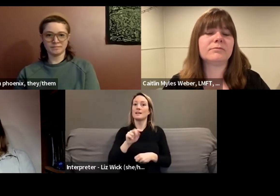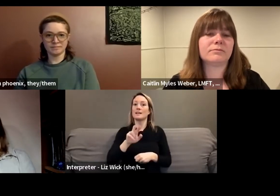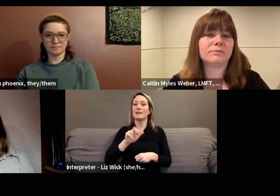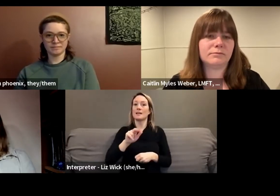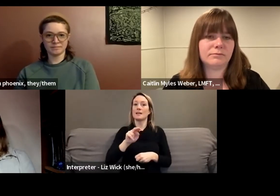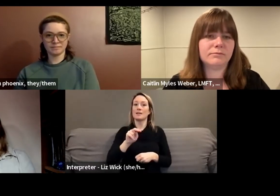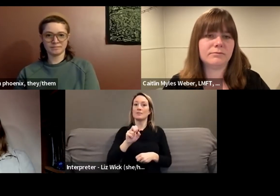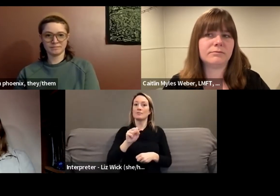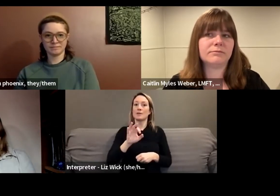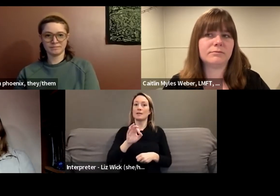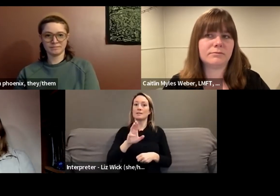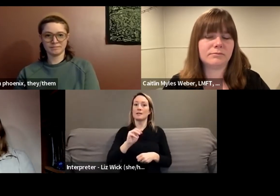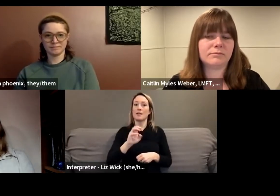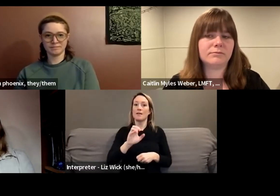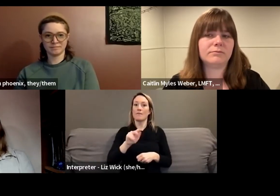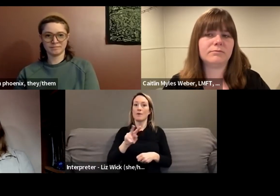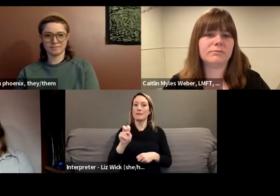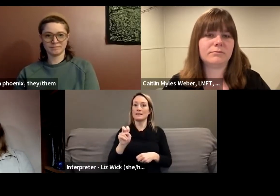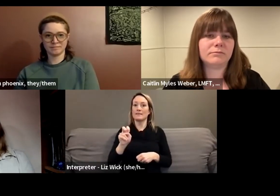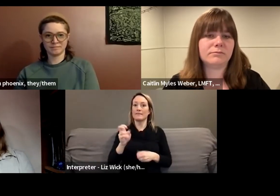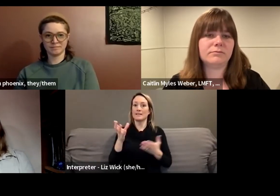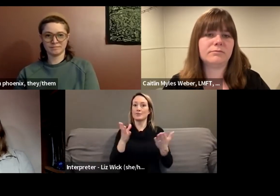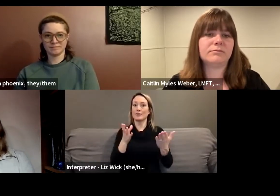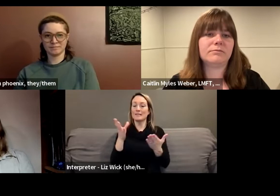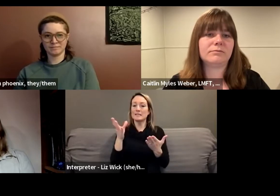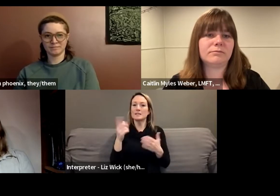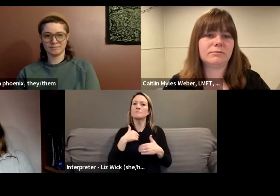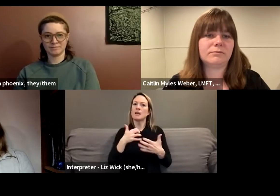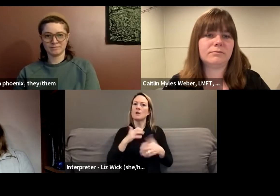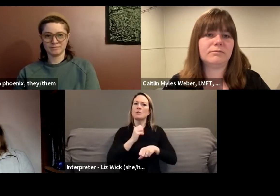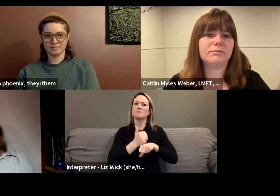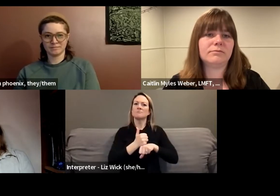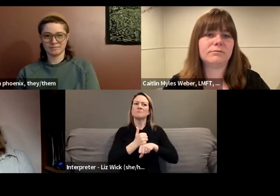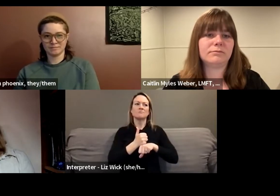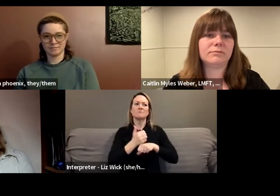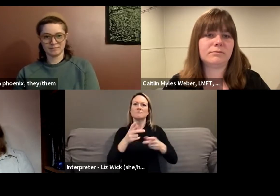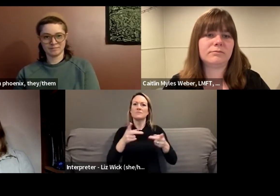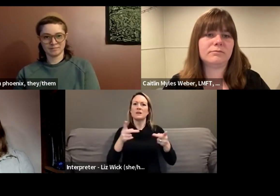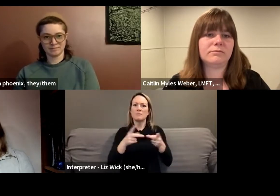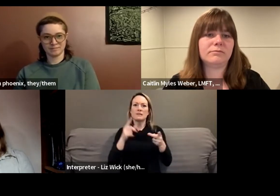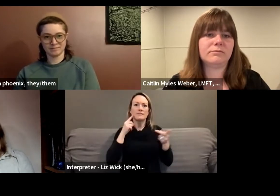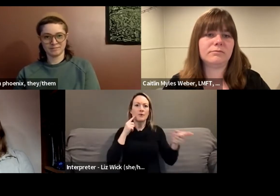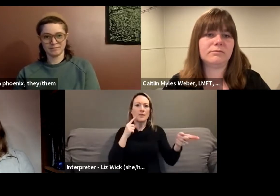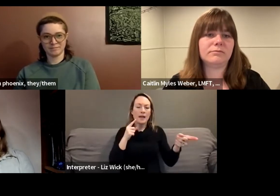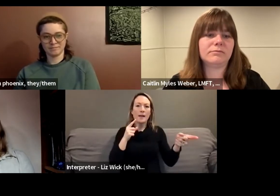It was so that there was a platform that they could direct employers to schools,